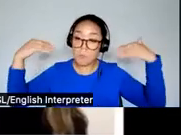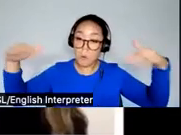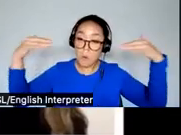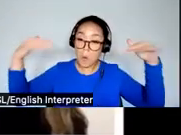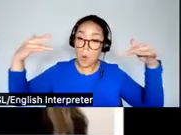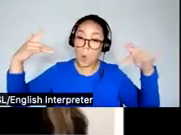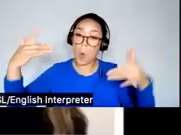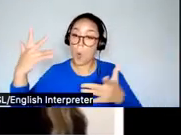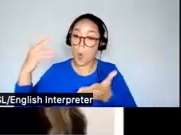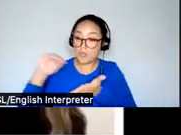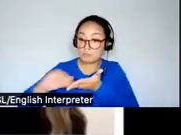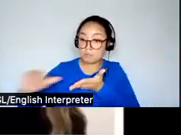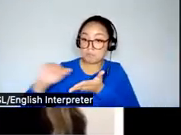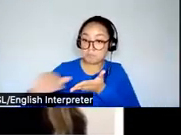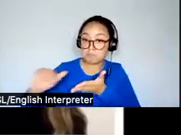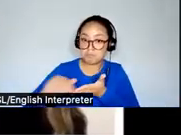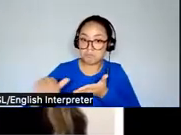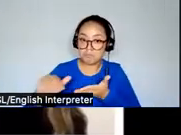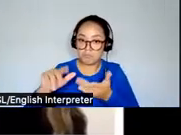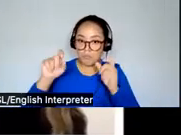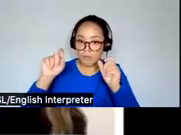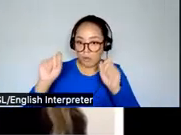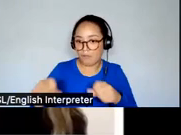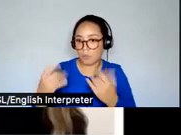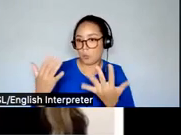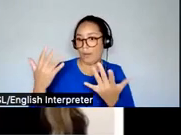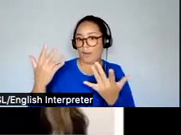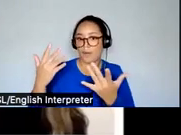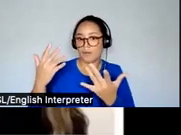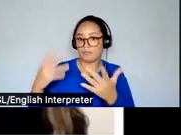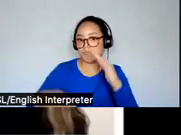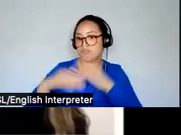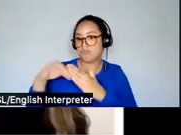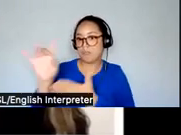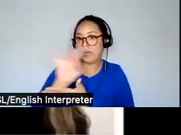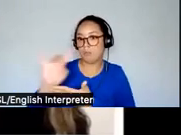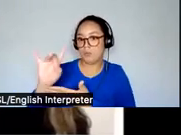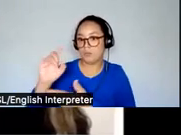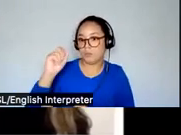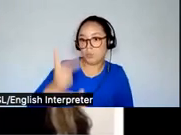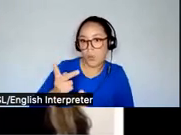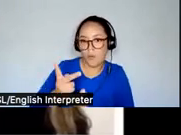So please ensure you read your letter so you can be within that processing timeline, as